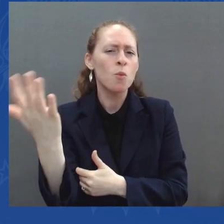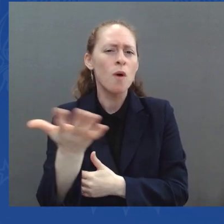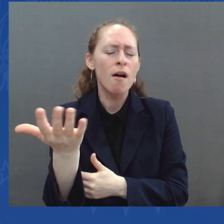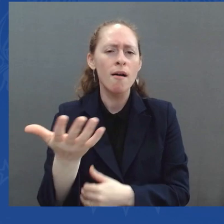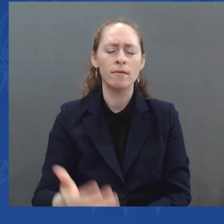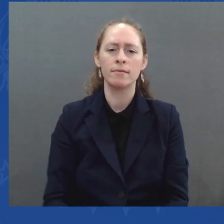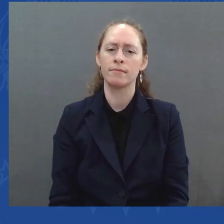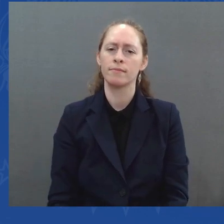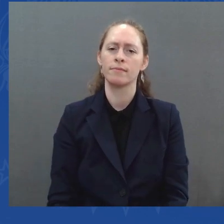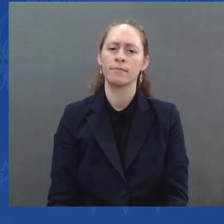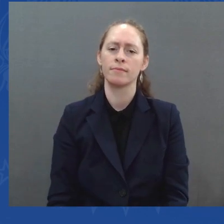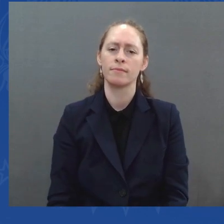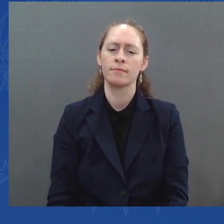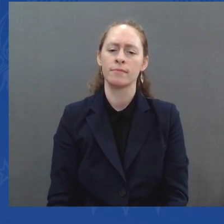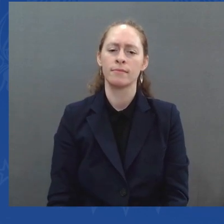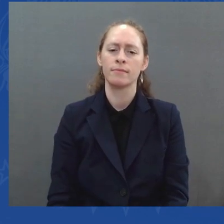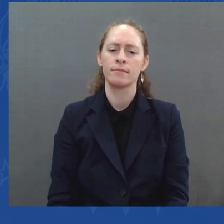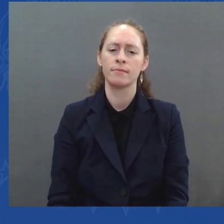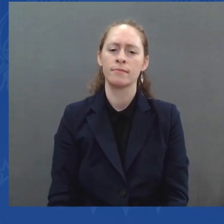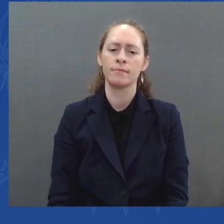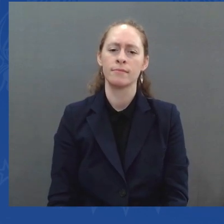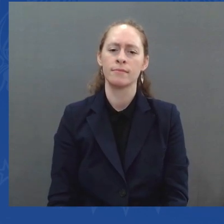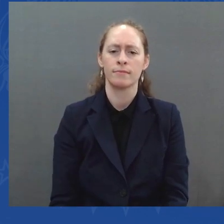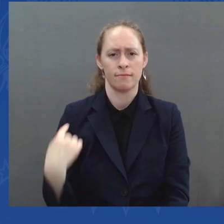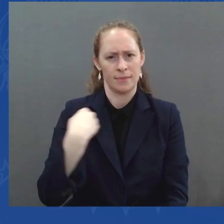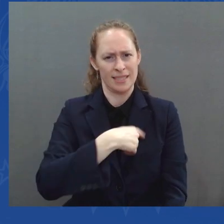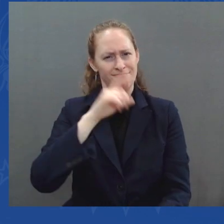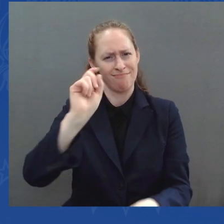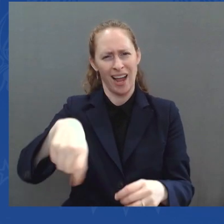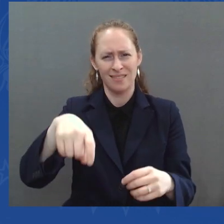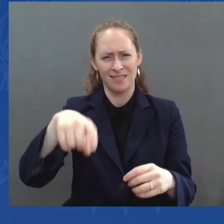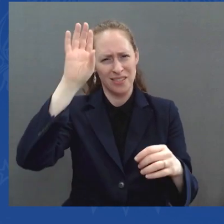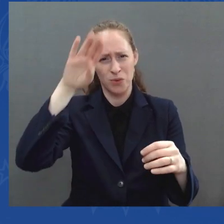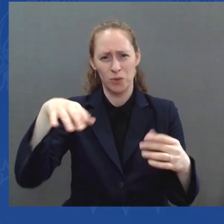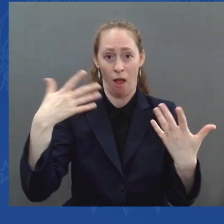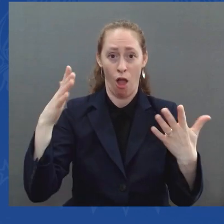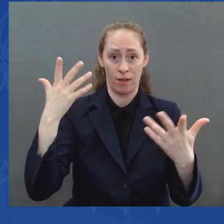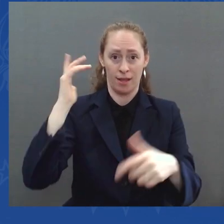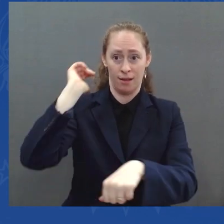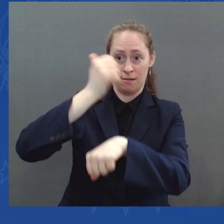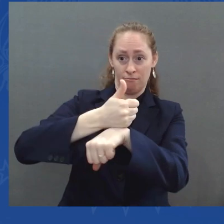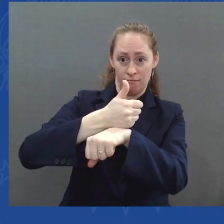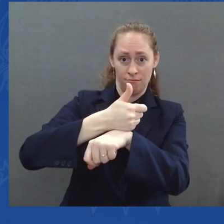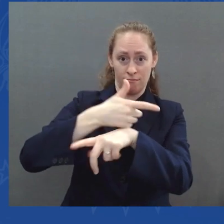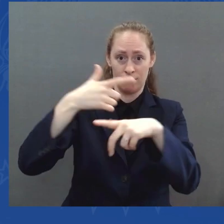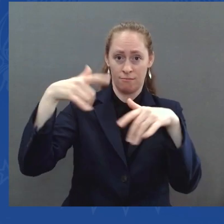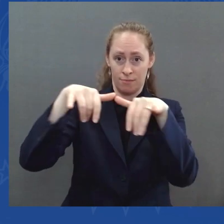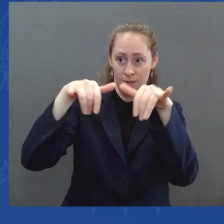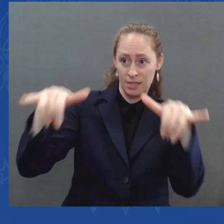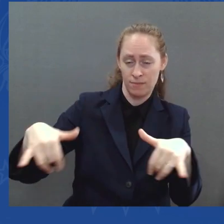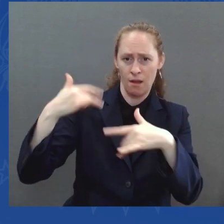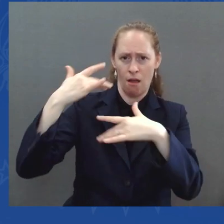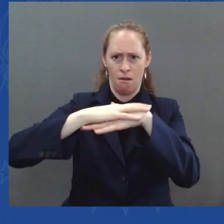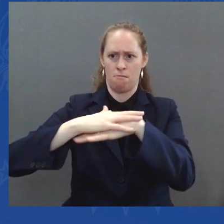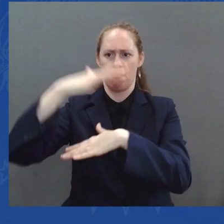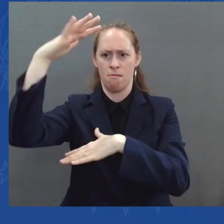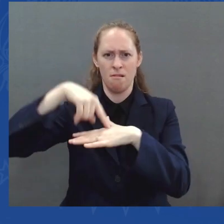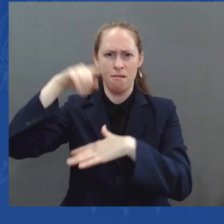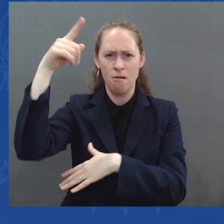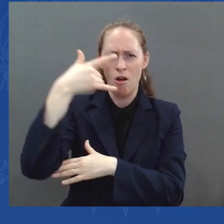Look, that's why I ran for president and I promised to protect and build upon the Affordable Care Act. As soon as I entered office,